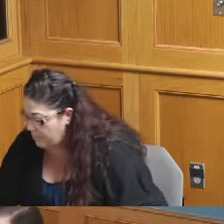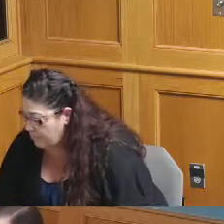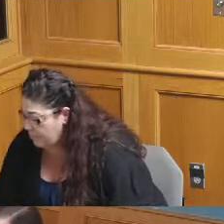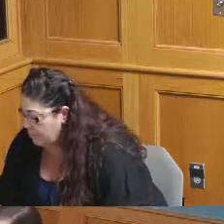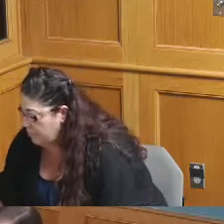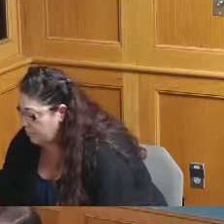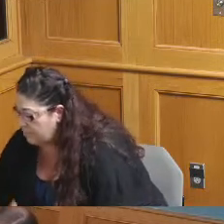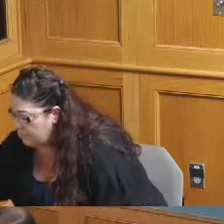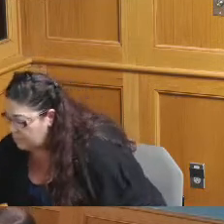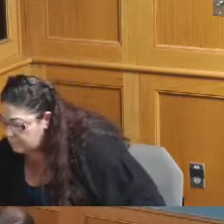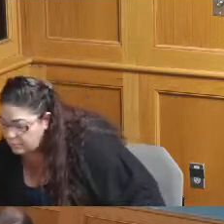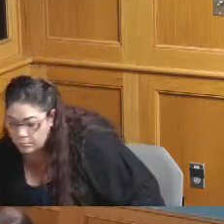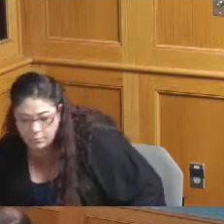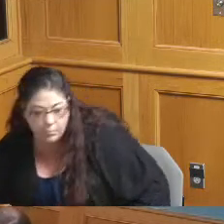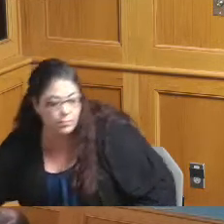thank you one little detail right